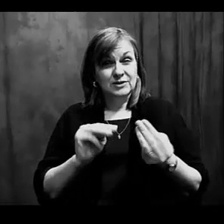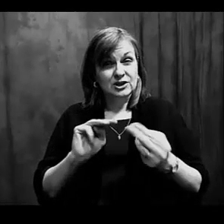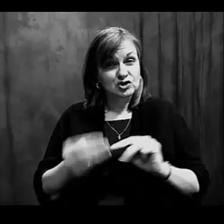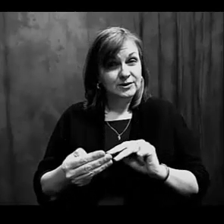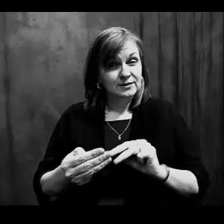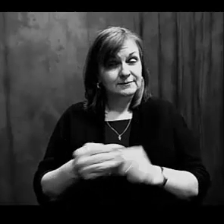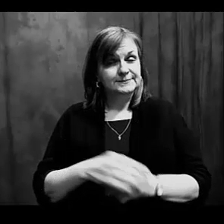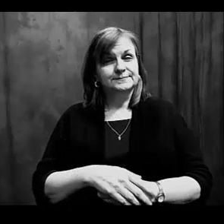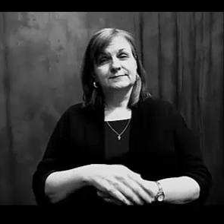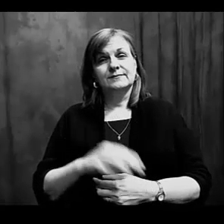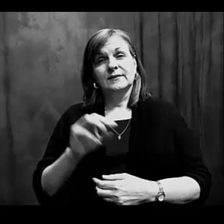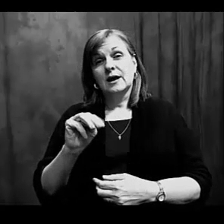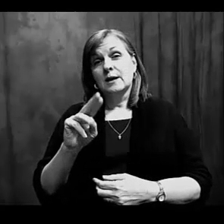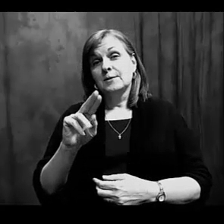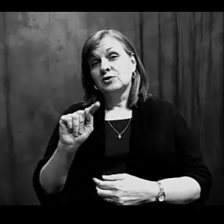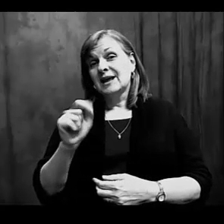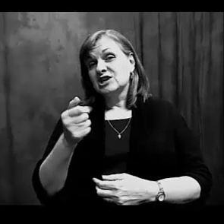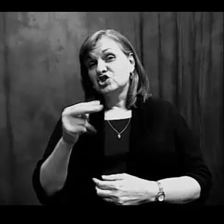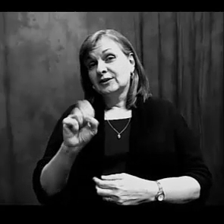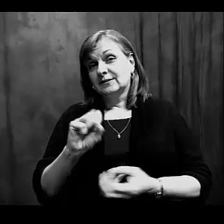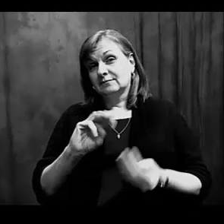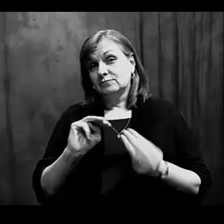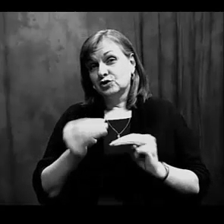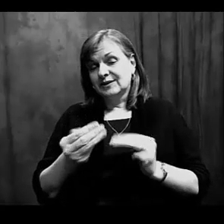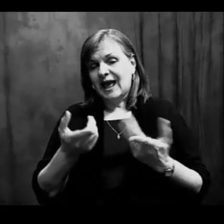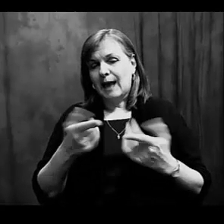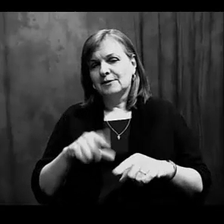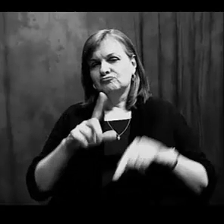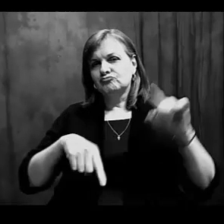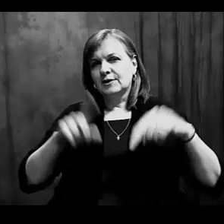what about mutations? mutations happen randomly